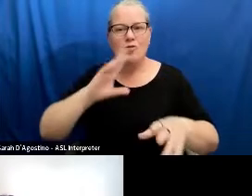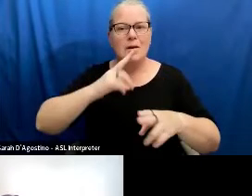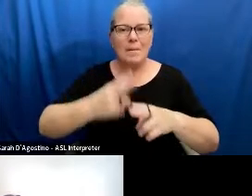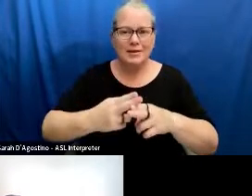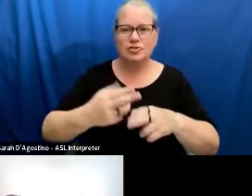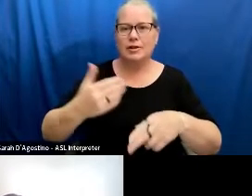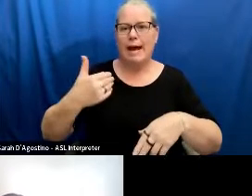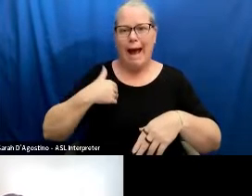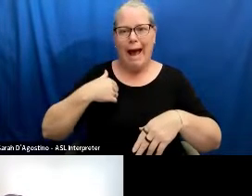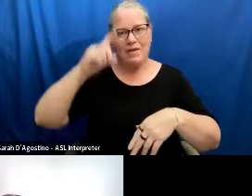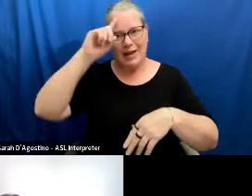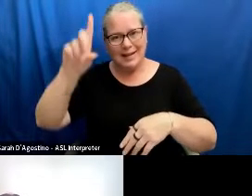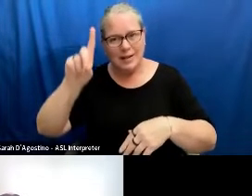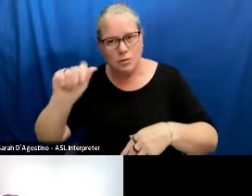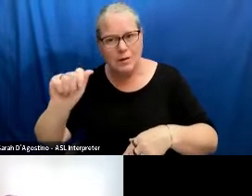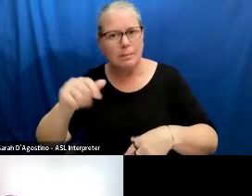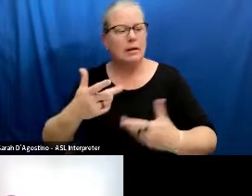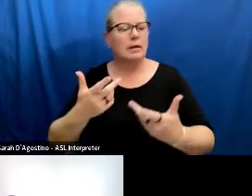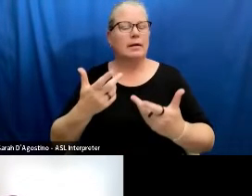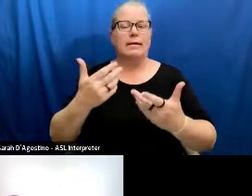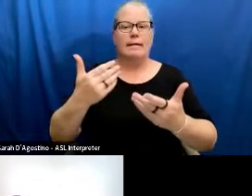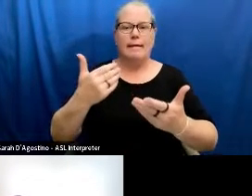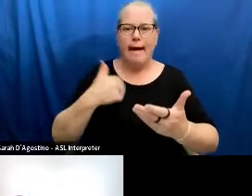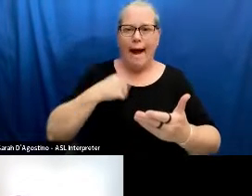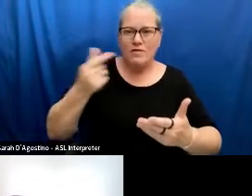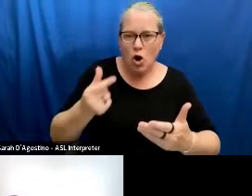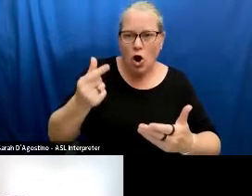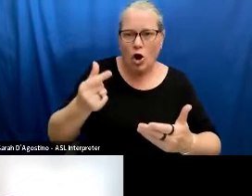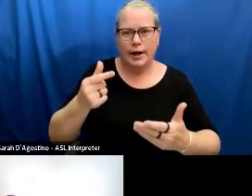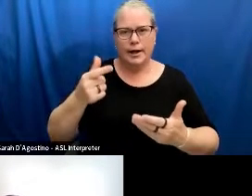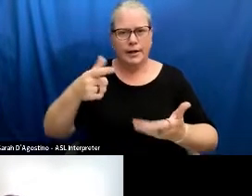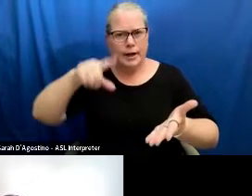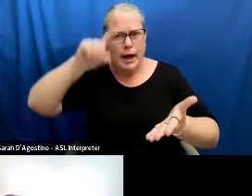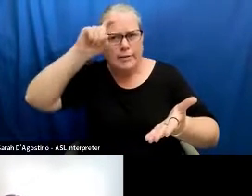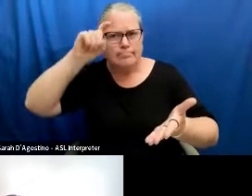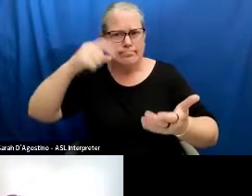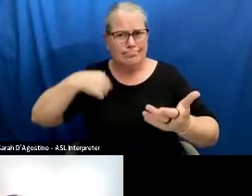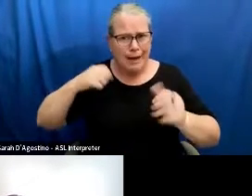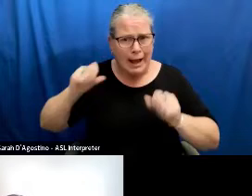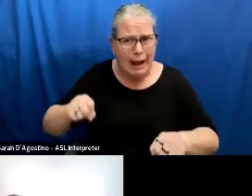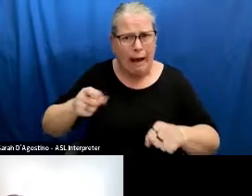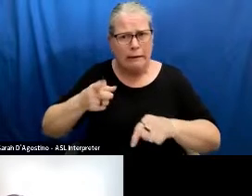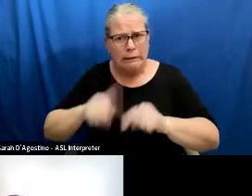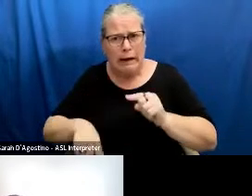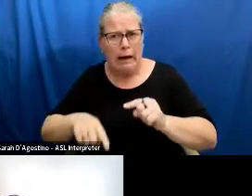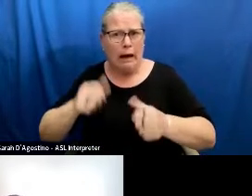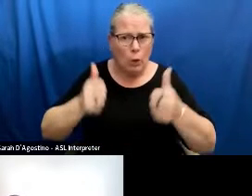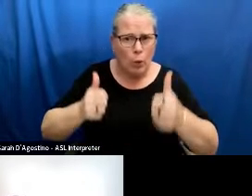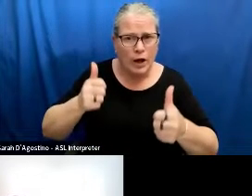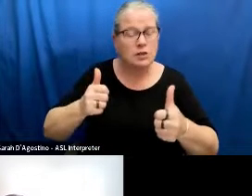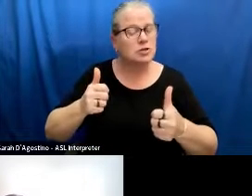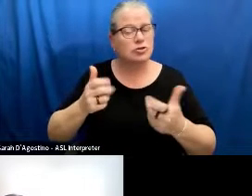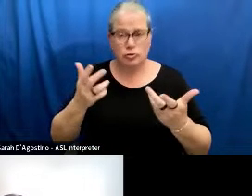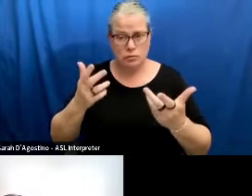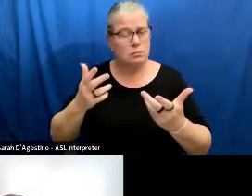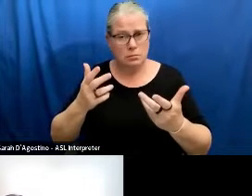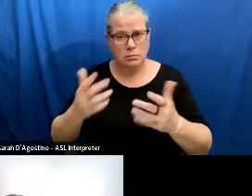has any questions about that and has questions about whether or not they have the right to vote